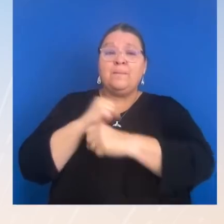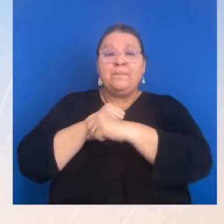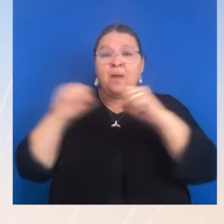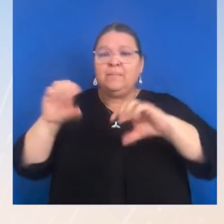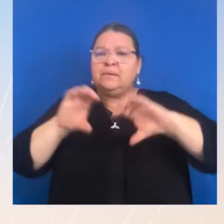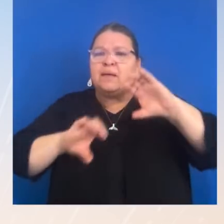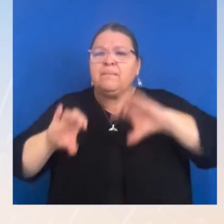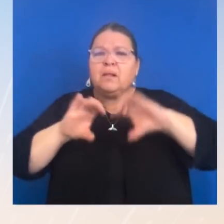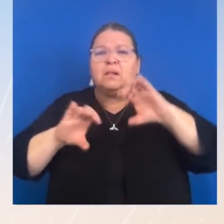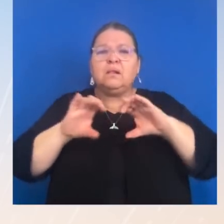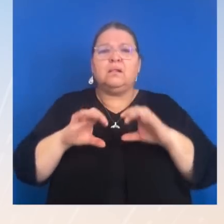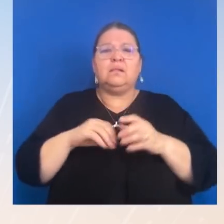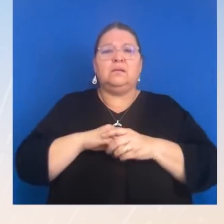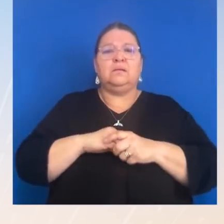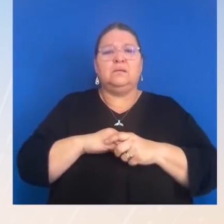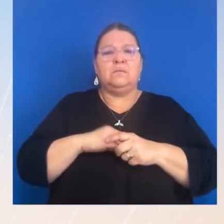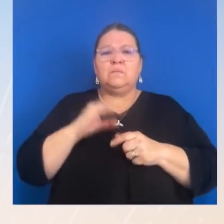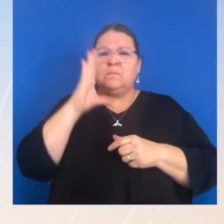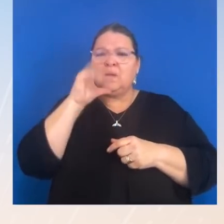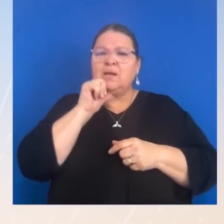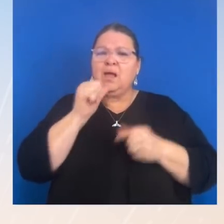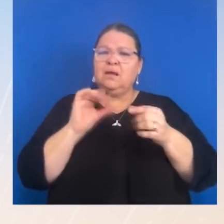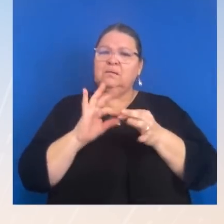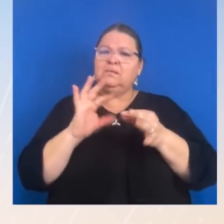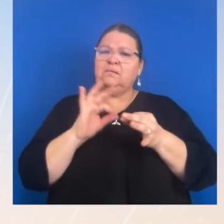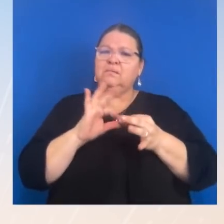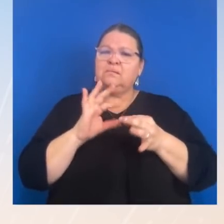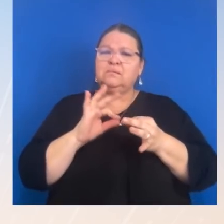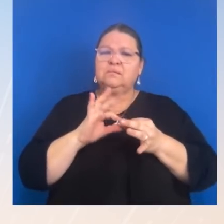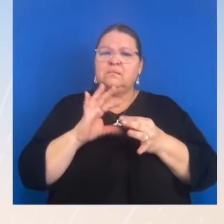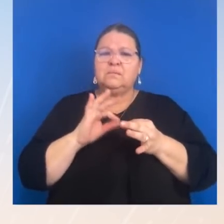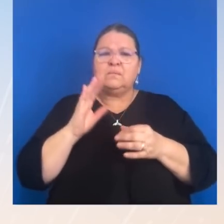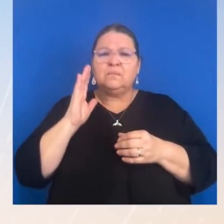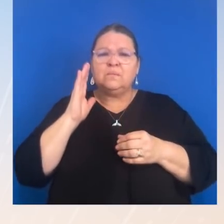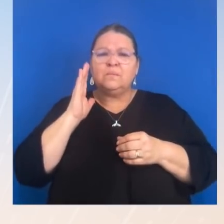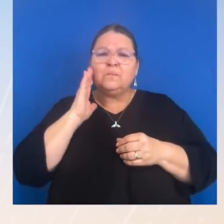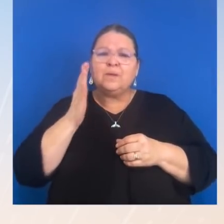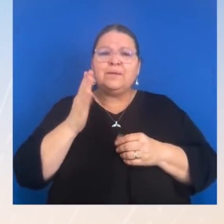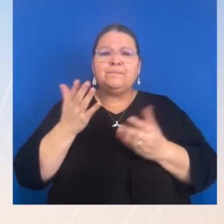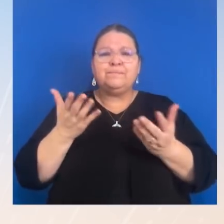In other words, why not communicate -- you won't say if it's a "red line," right? Because you won't say it's not our intention right now.